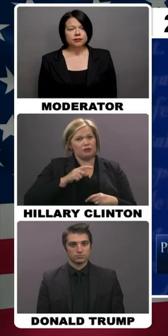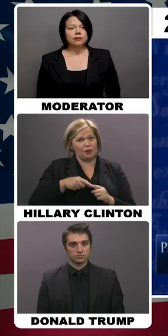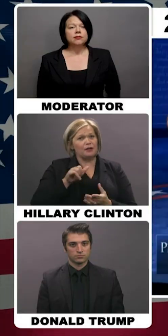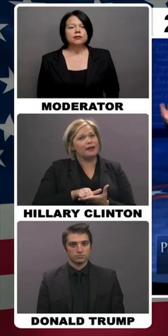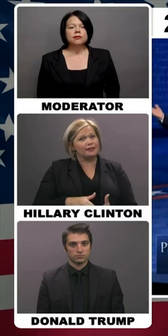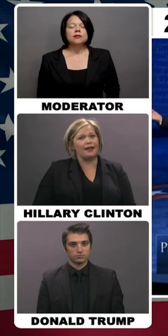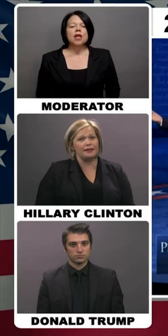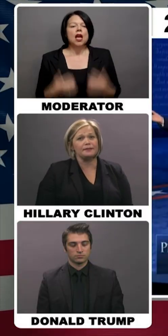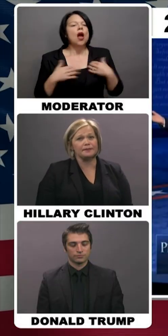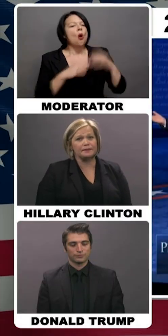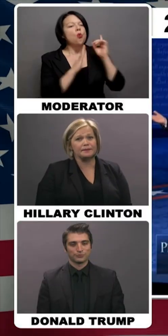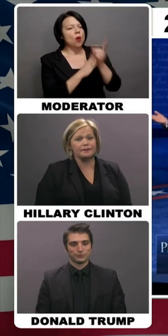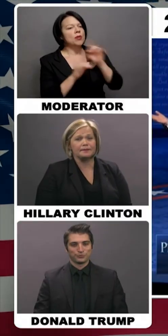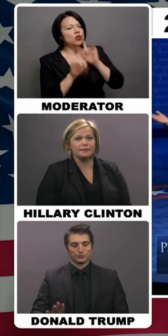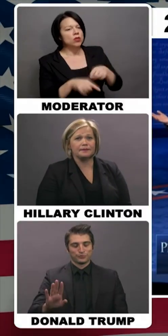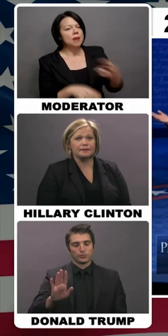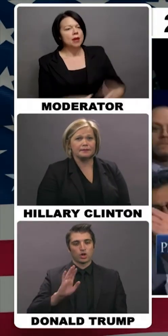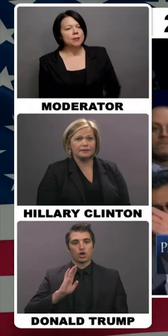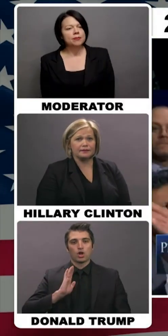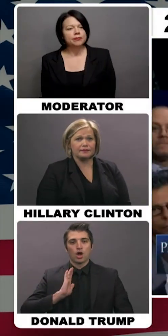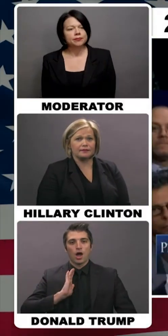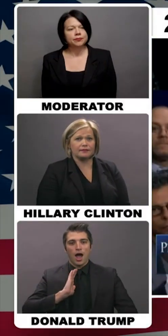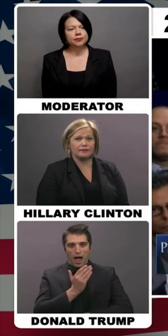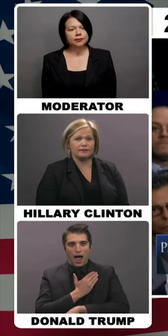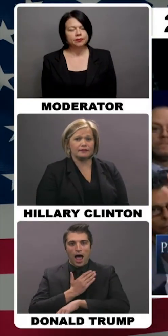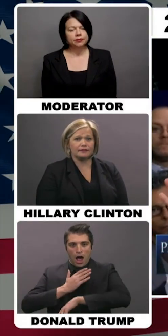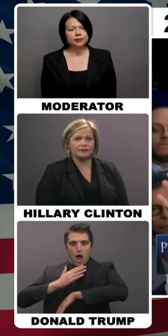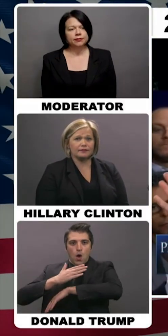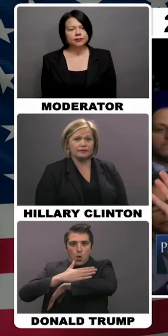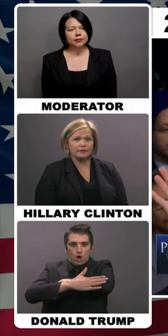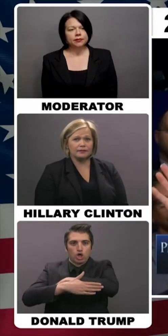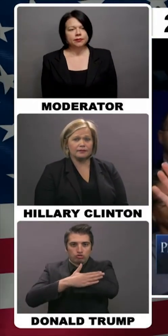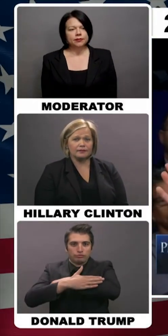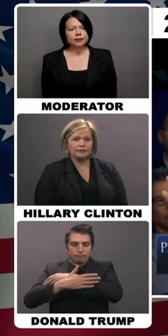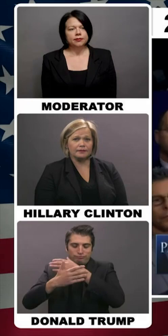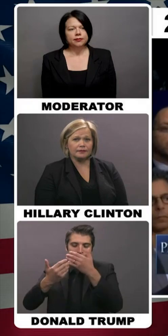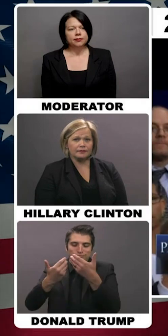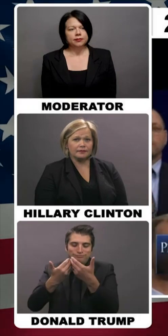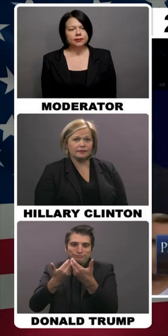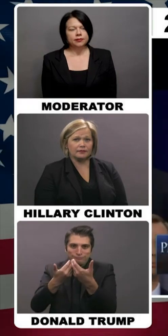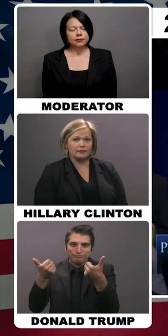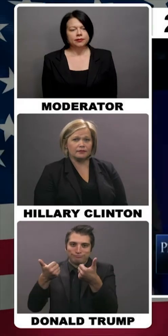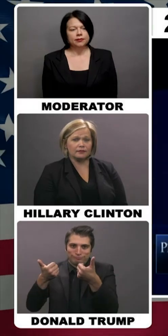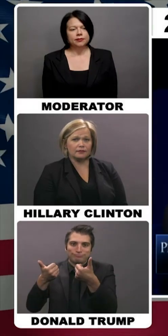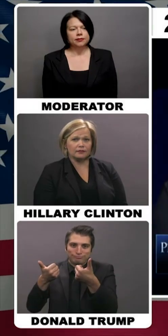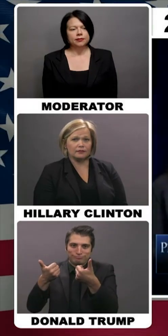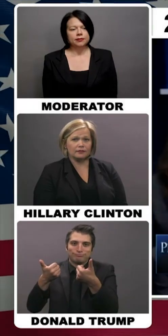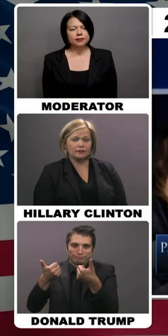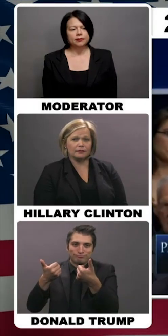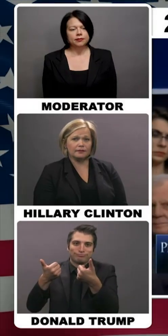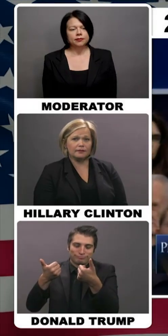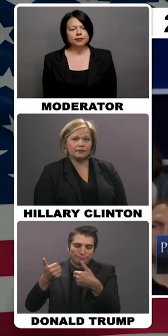We have a divided nation. We have a very divided nation. You look at Charlotte, you look at Baltimore,